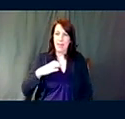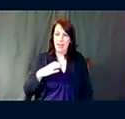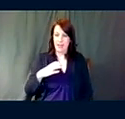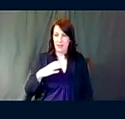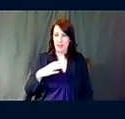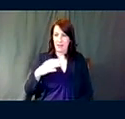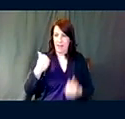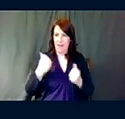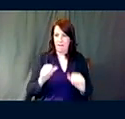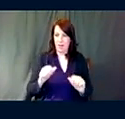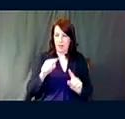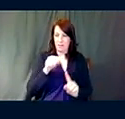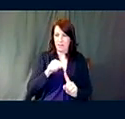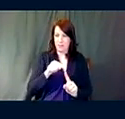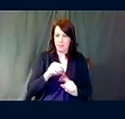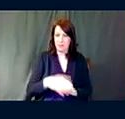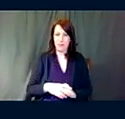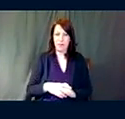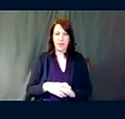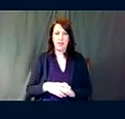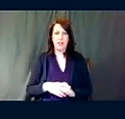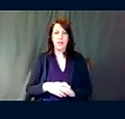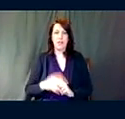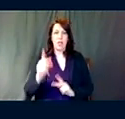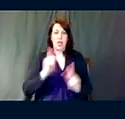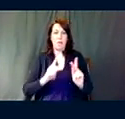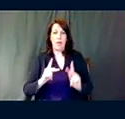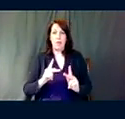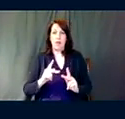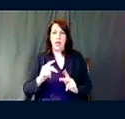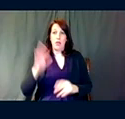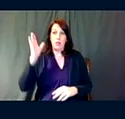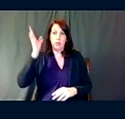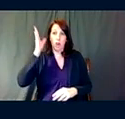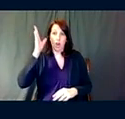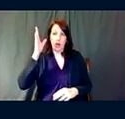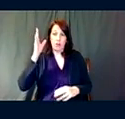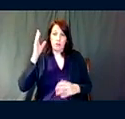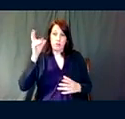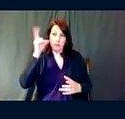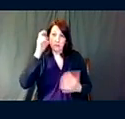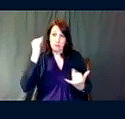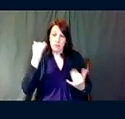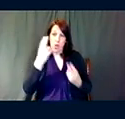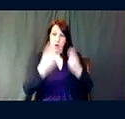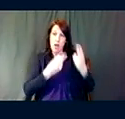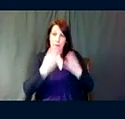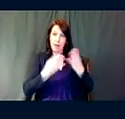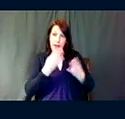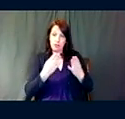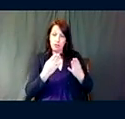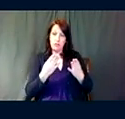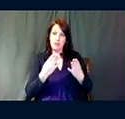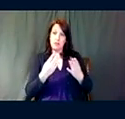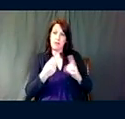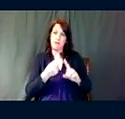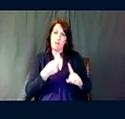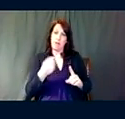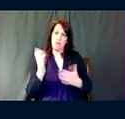SCIENCE COMMITTEE EFFORT FOR US, THE KEY THING. AND THE PEOPLE THAT YOU HEARD